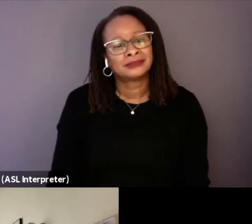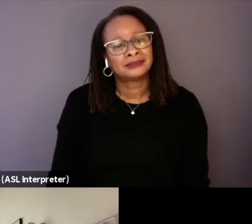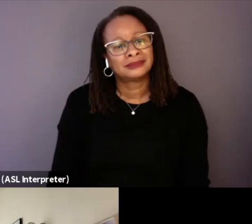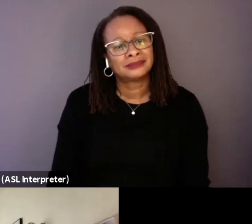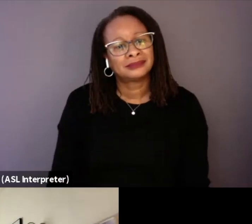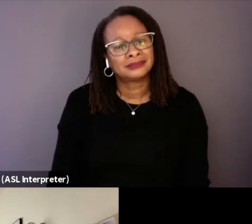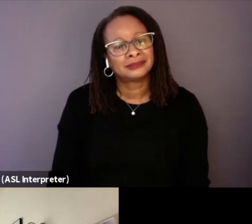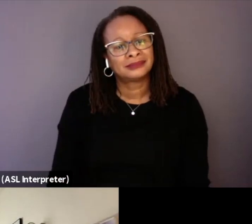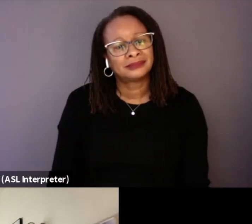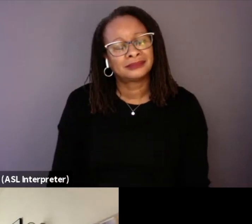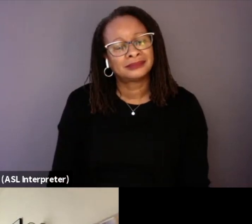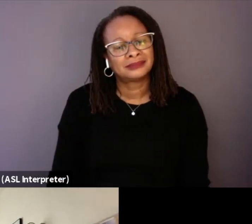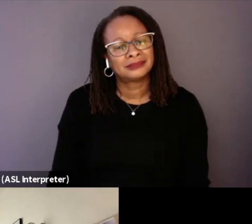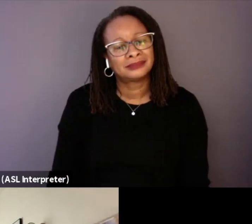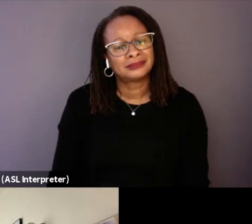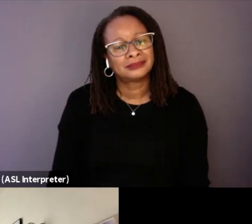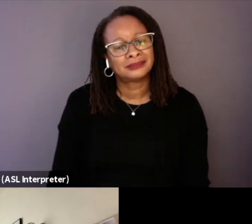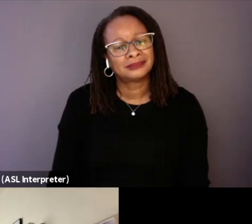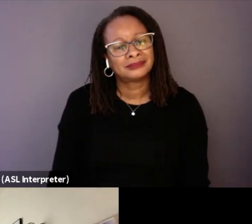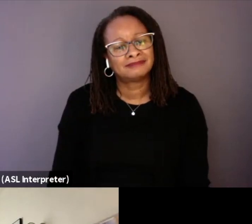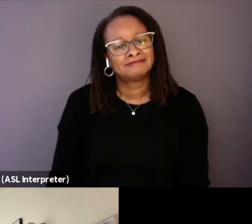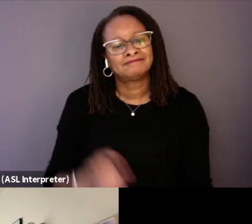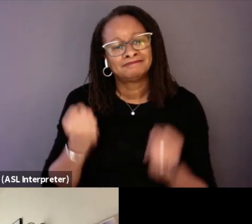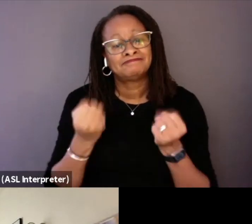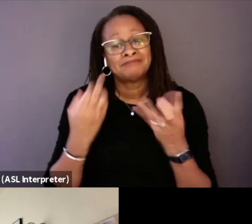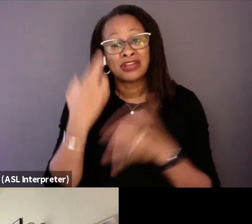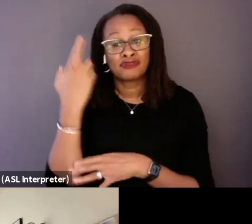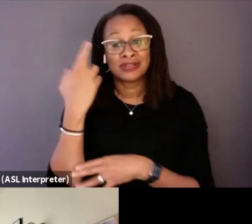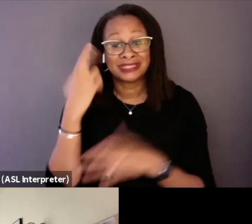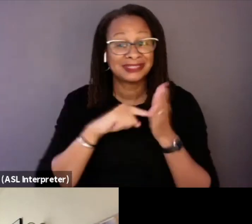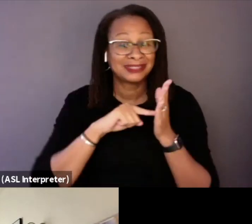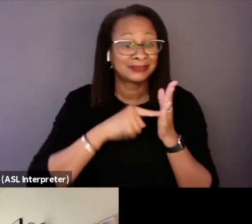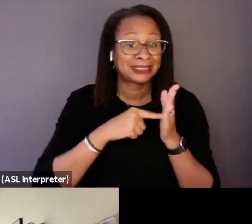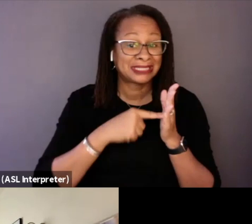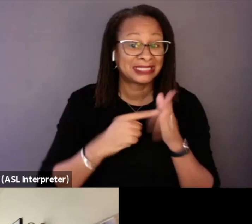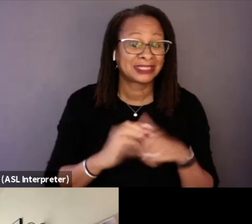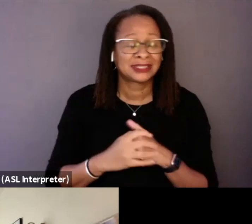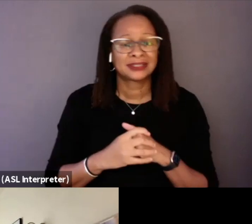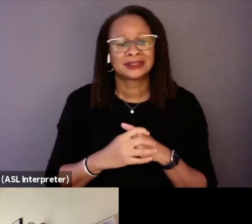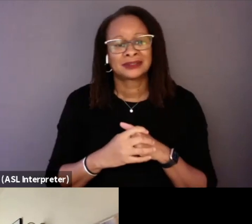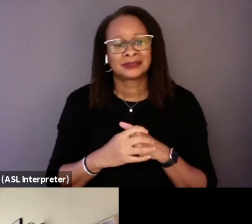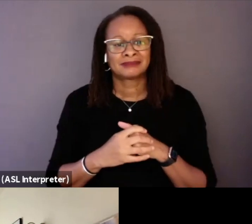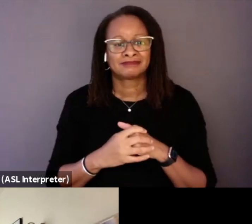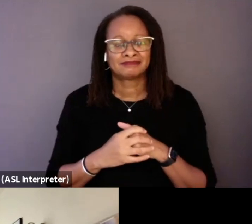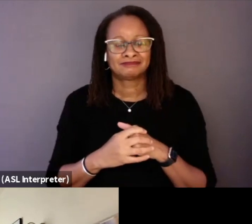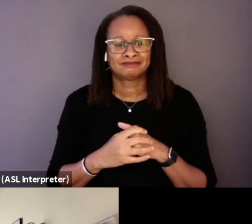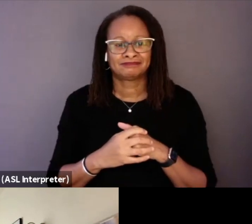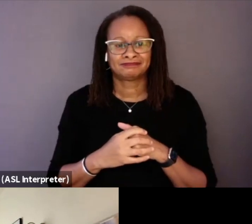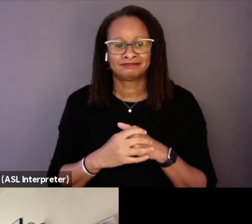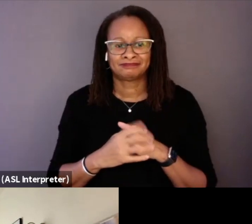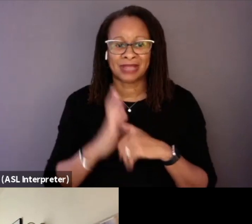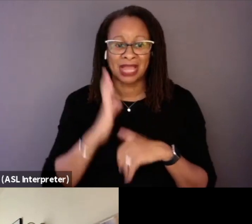There are many reasons. I mean, at the beginning, when I knew this film was going to be in black and white,